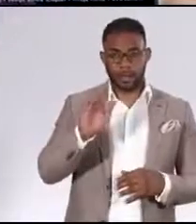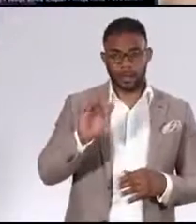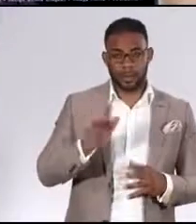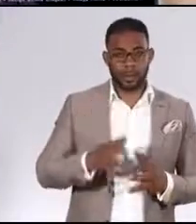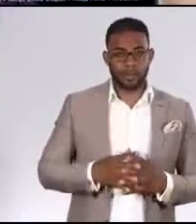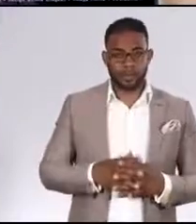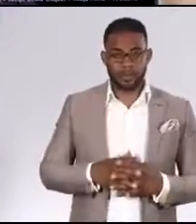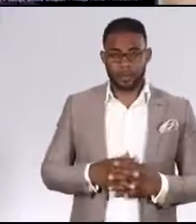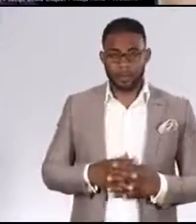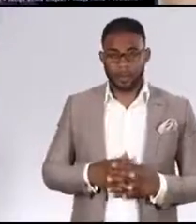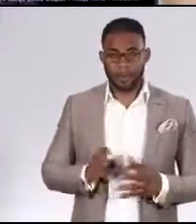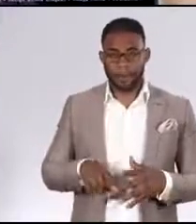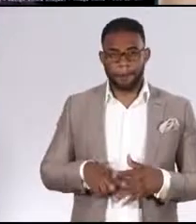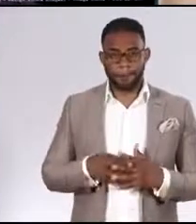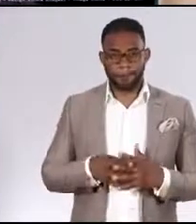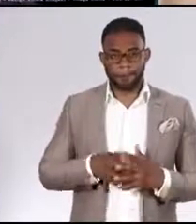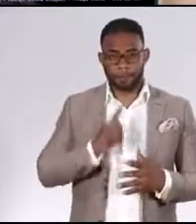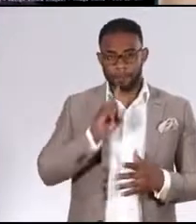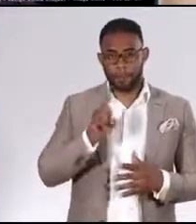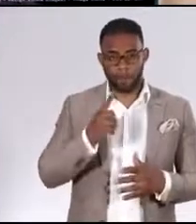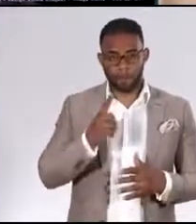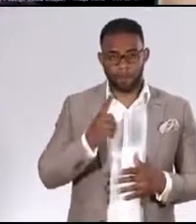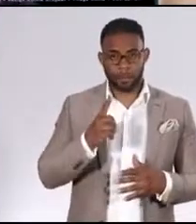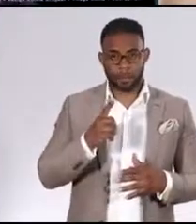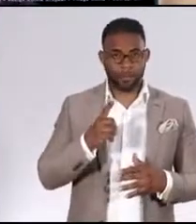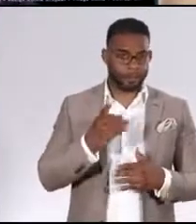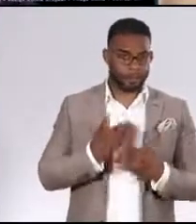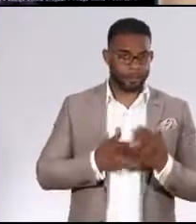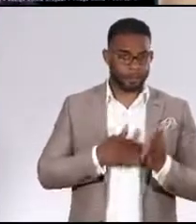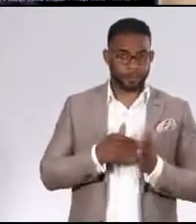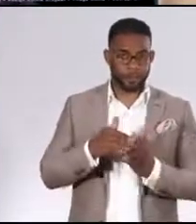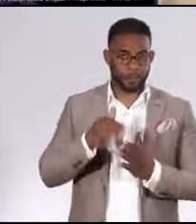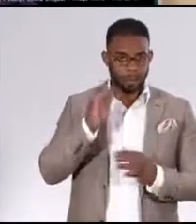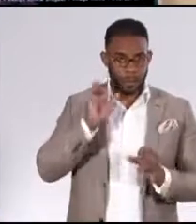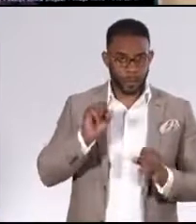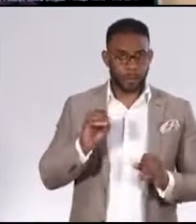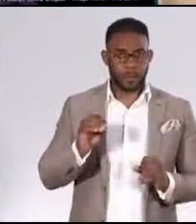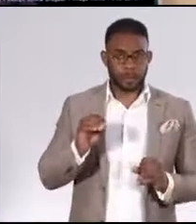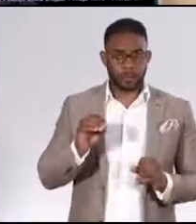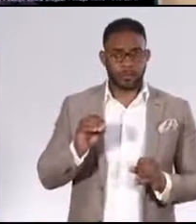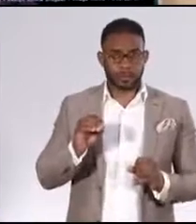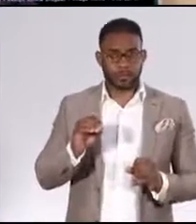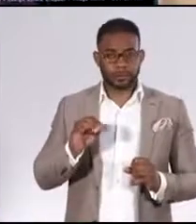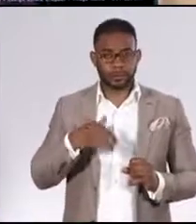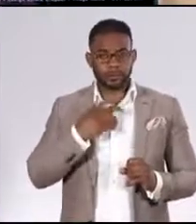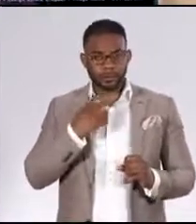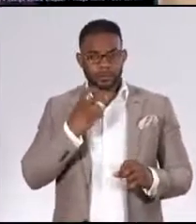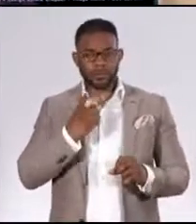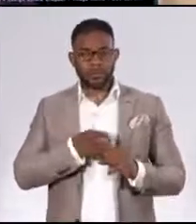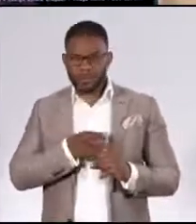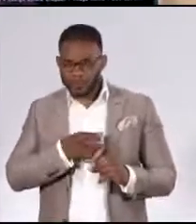At the beginning, it was only on the high frequency sounds. So women's voices were harder to understand that means.